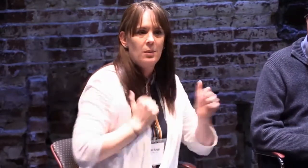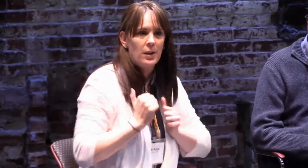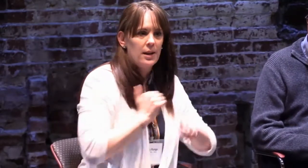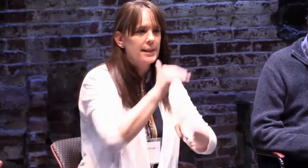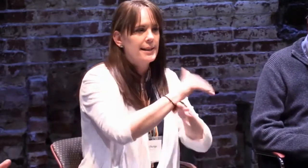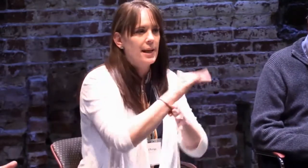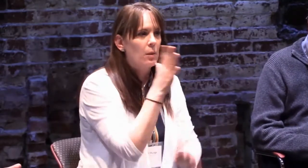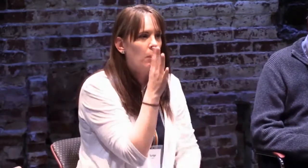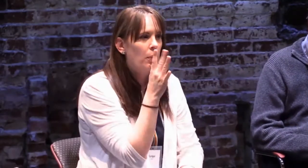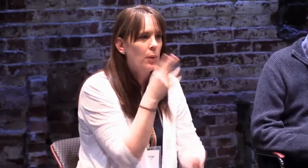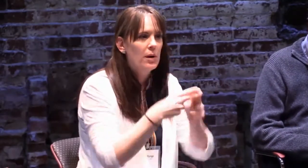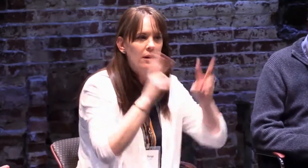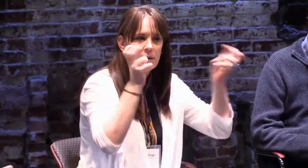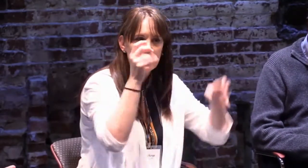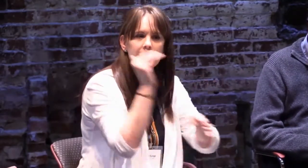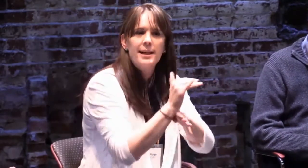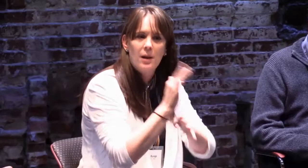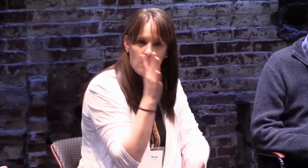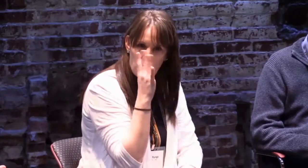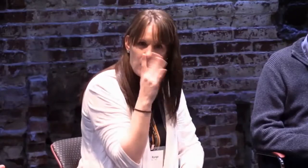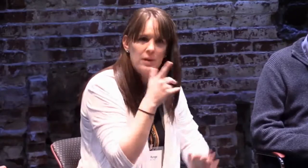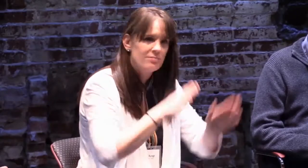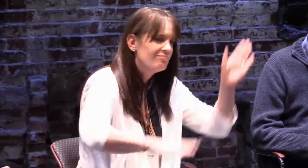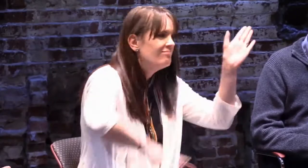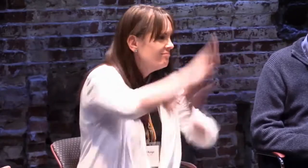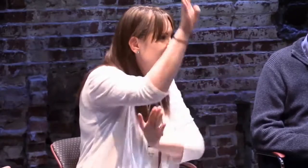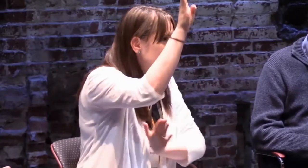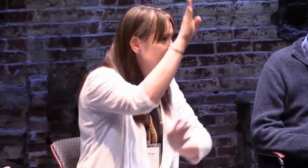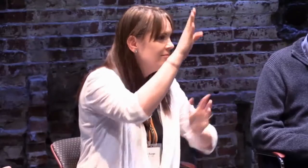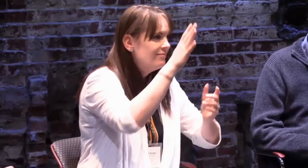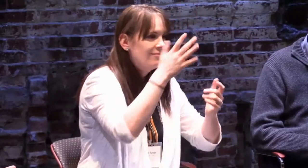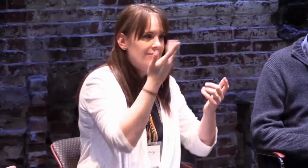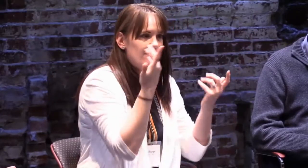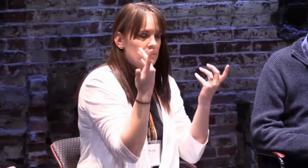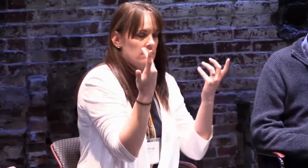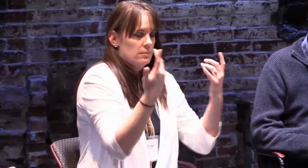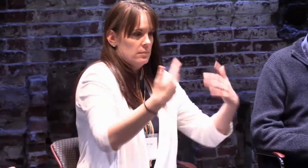Who helped me with the program, the Night Mother program.